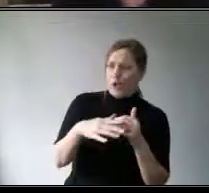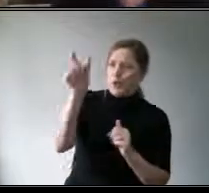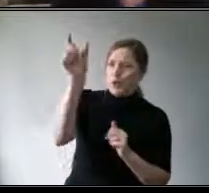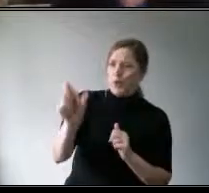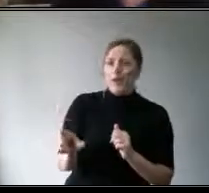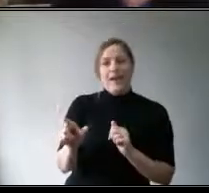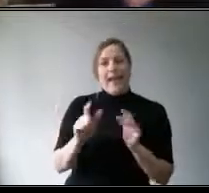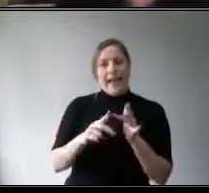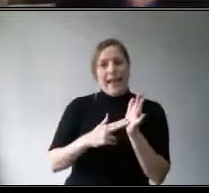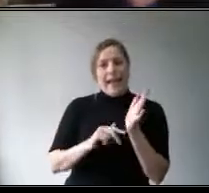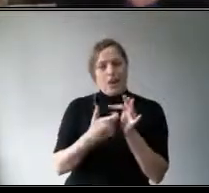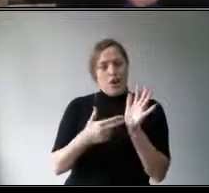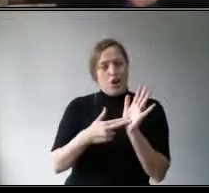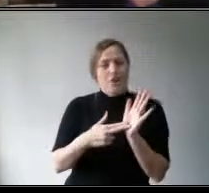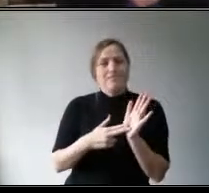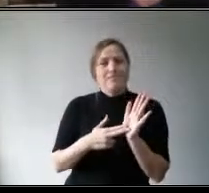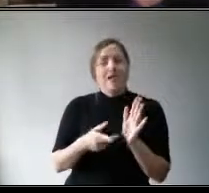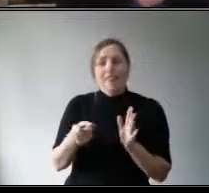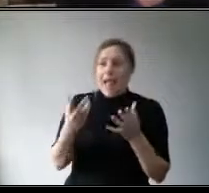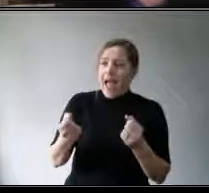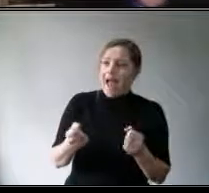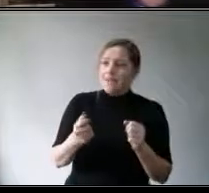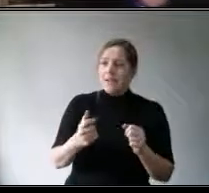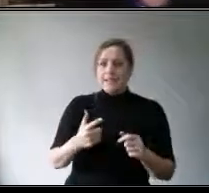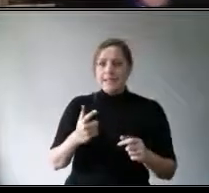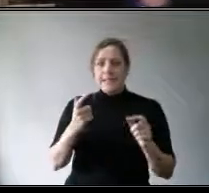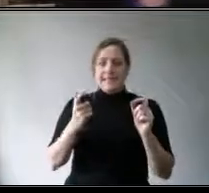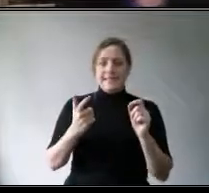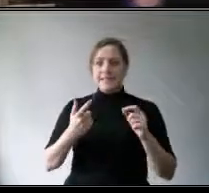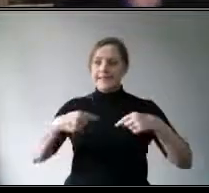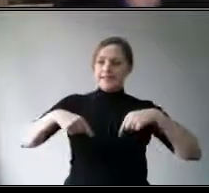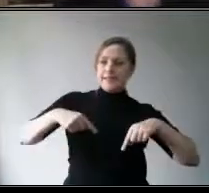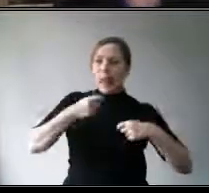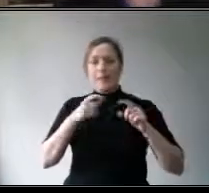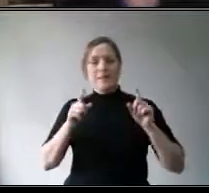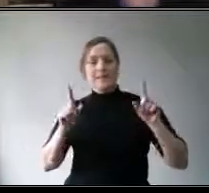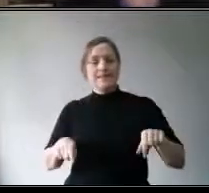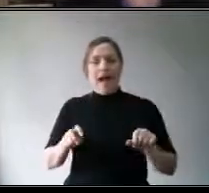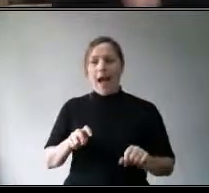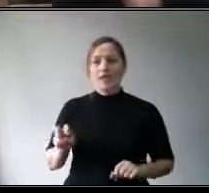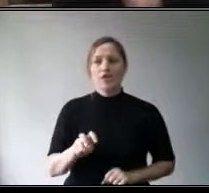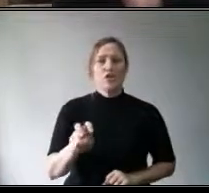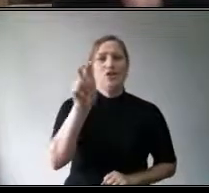is that there is no actual pathway um in the arts it's it's a crazy old business